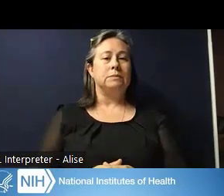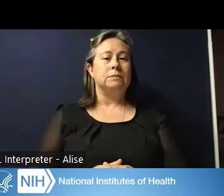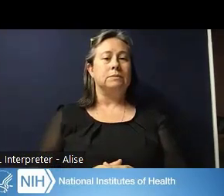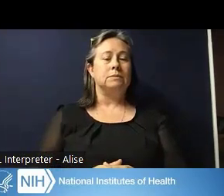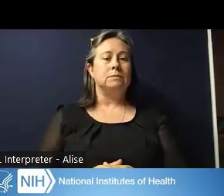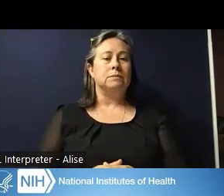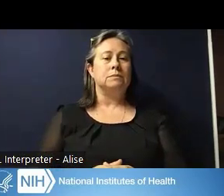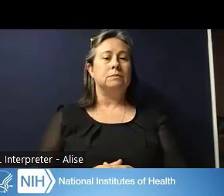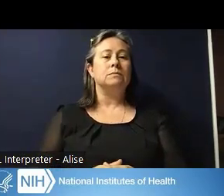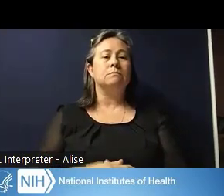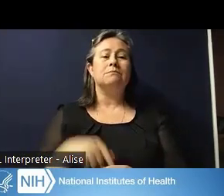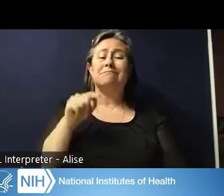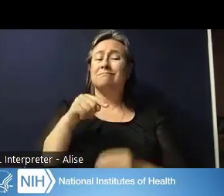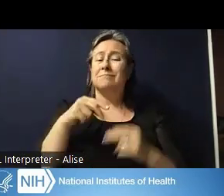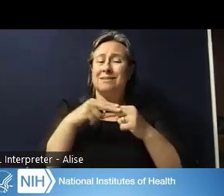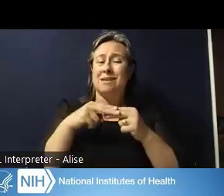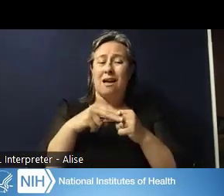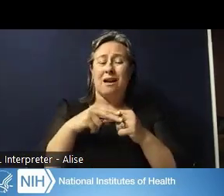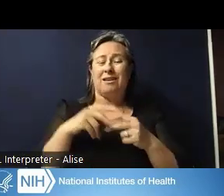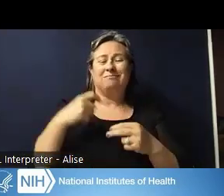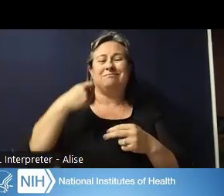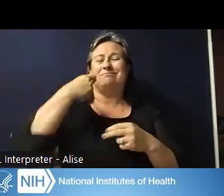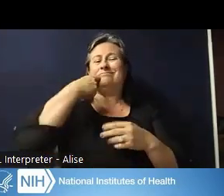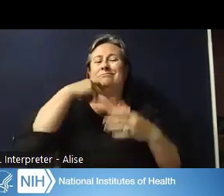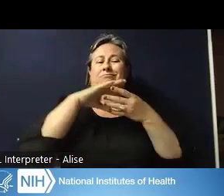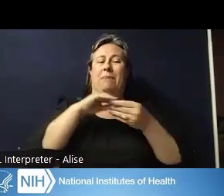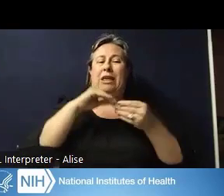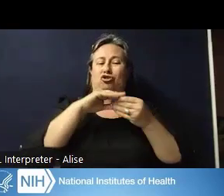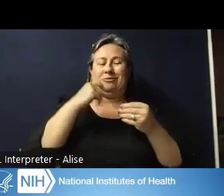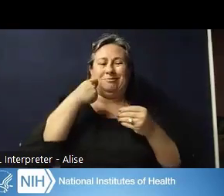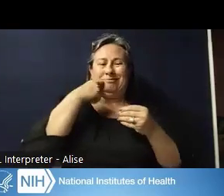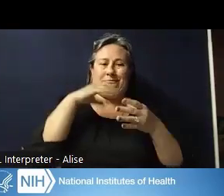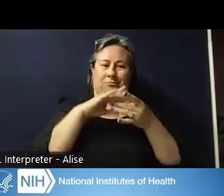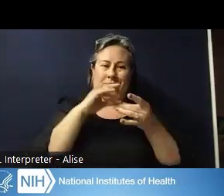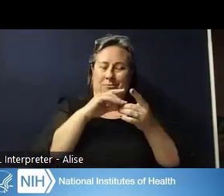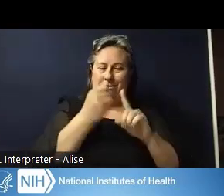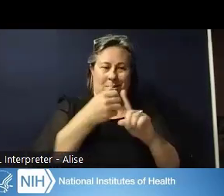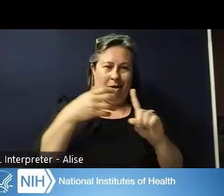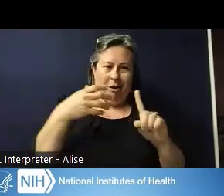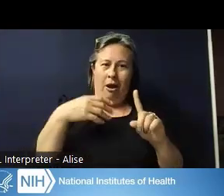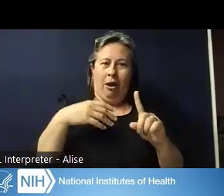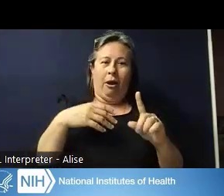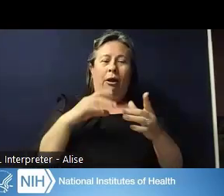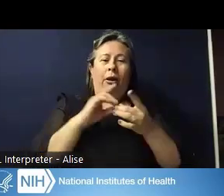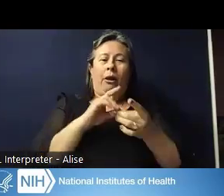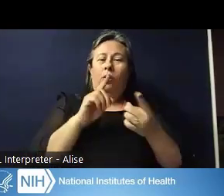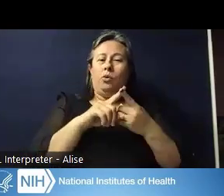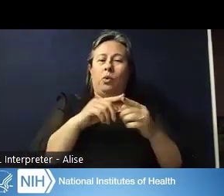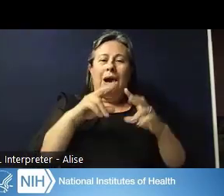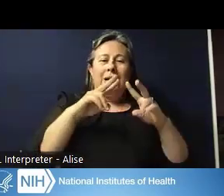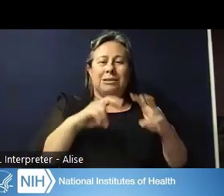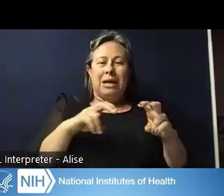So this slide pretty much covers what was mentioned previously regarding our assessment and process of these cases.